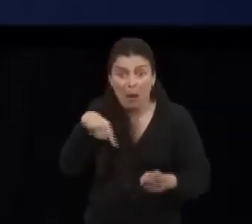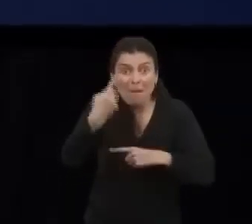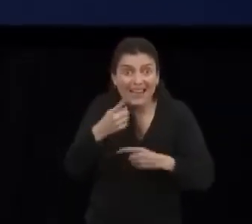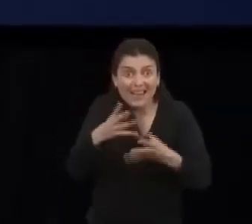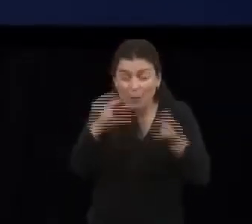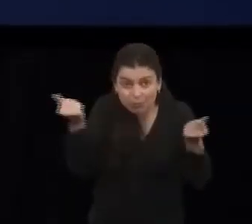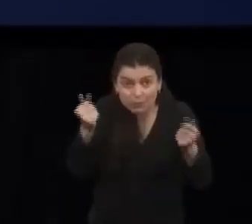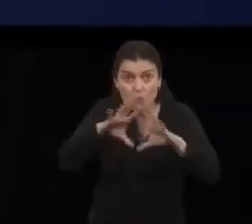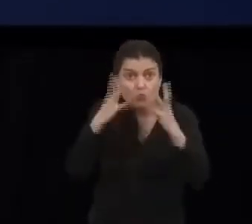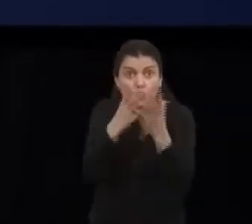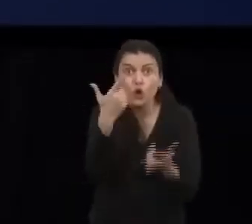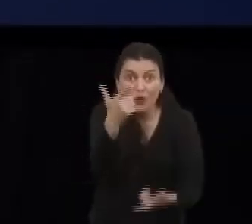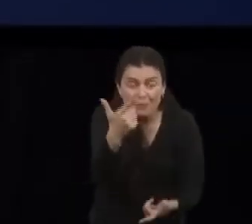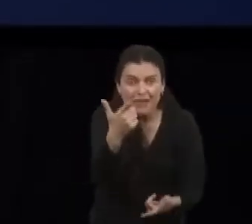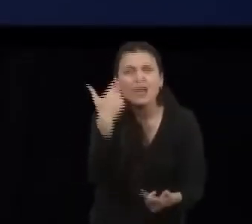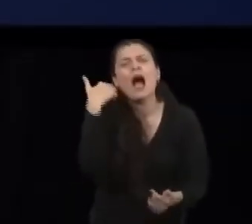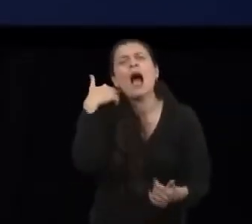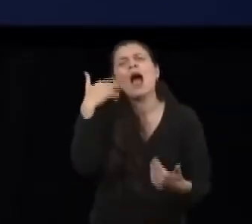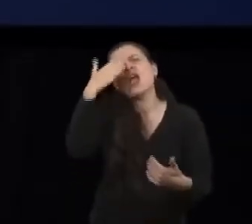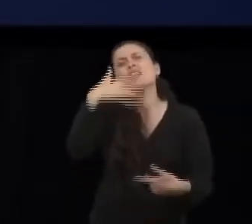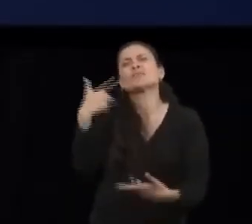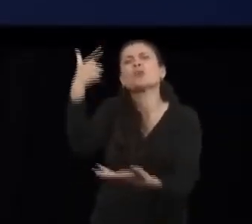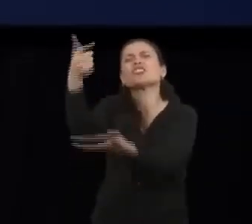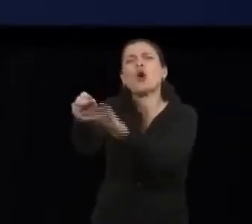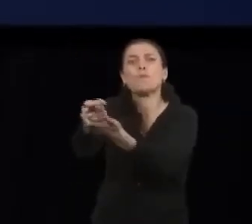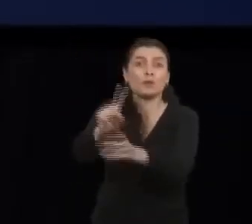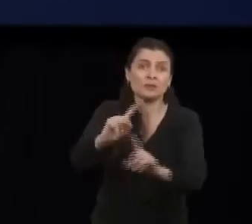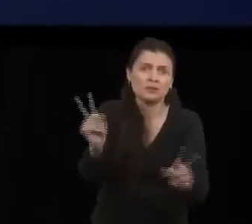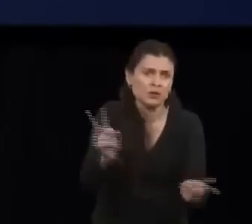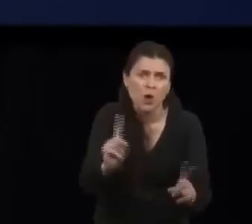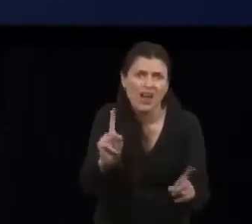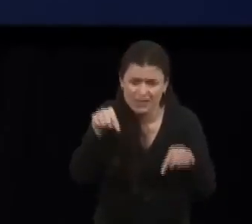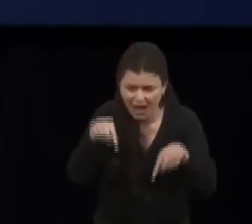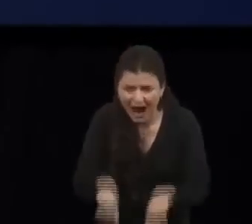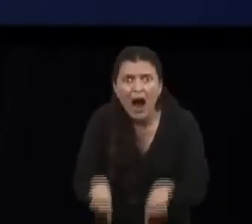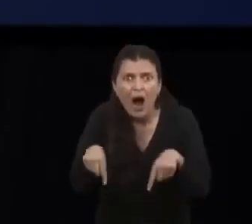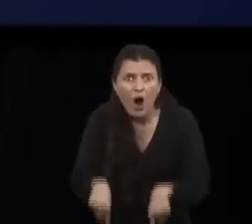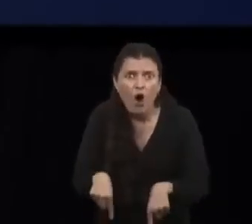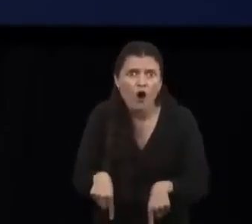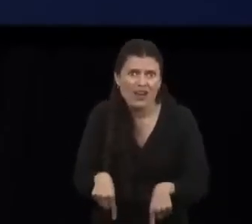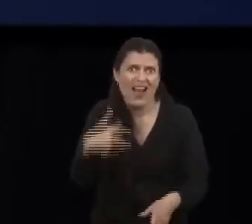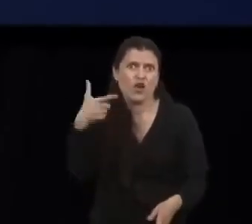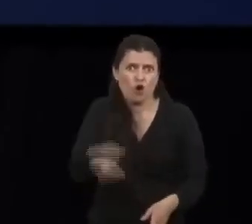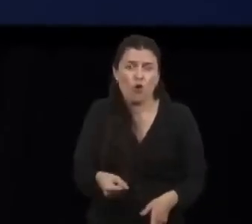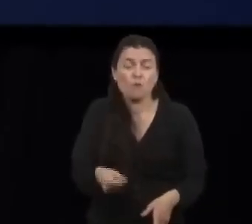if the world were to disappear. Therefore, in the scenario